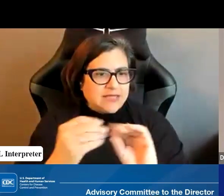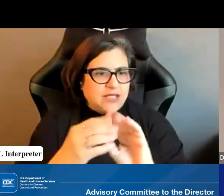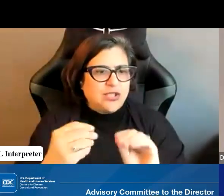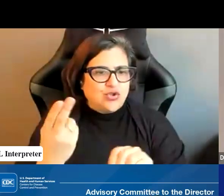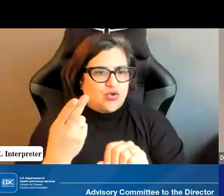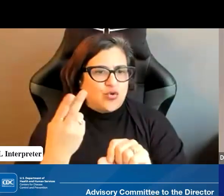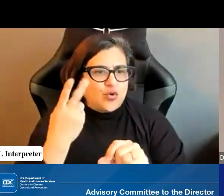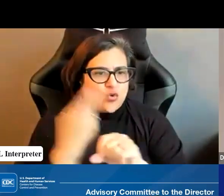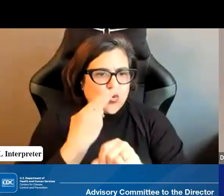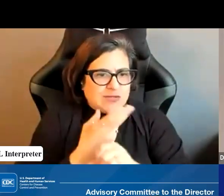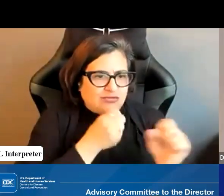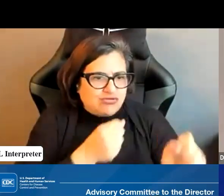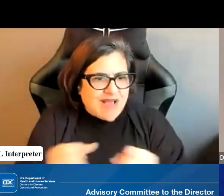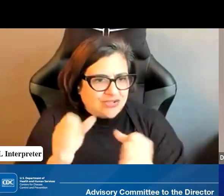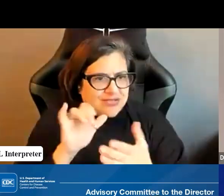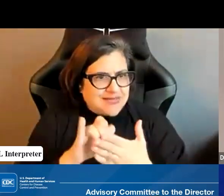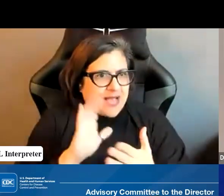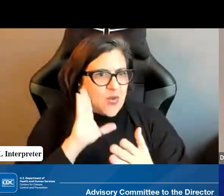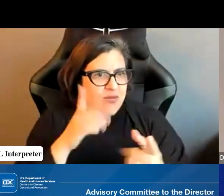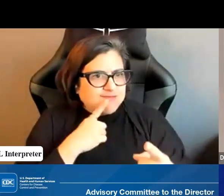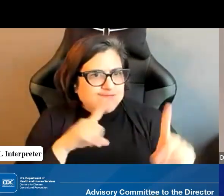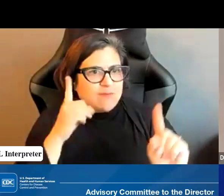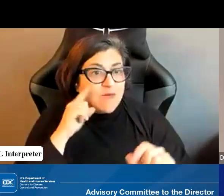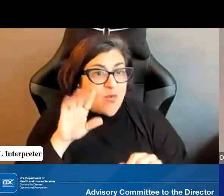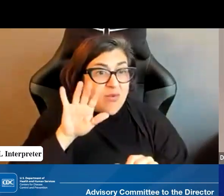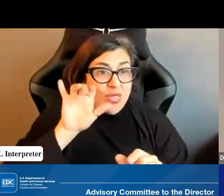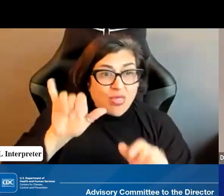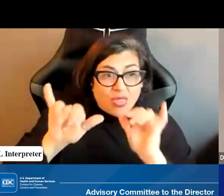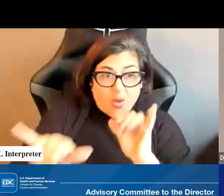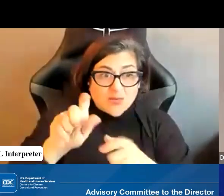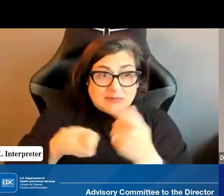And we need to know their perceptions of risk. So not naive.